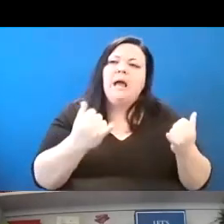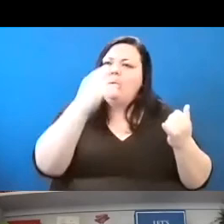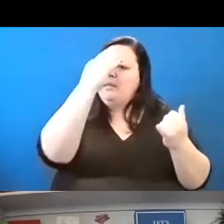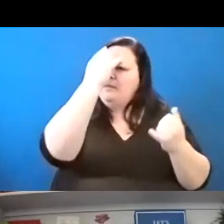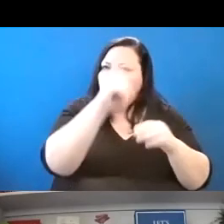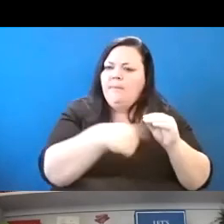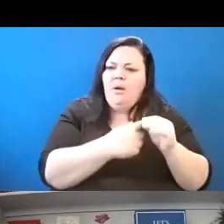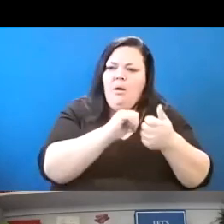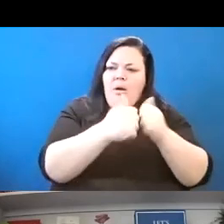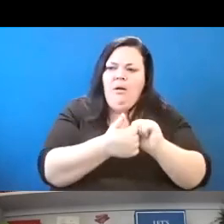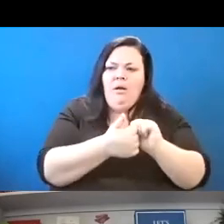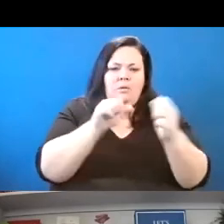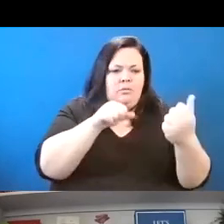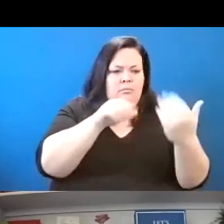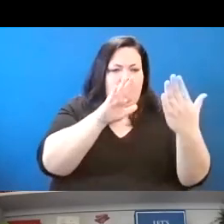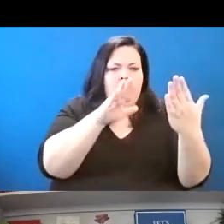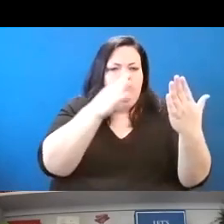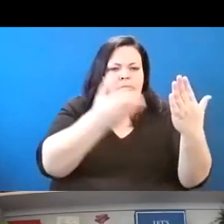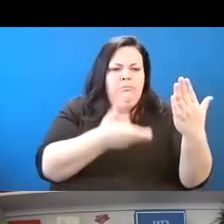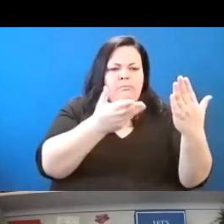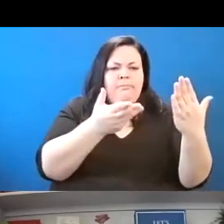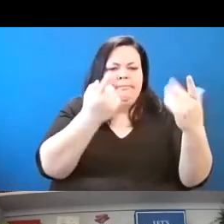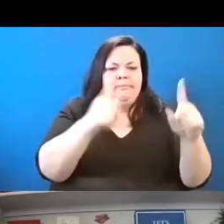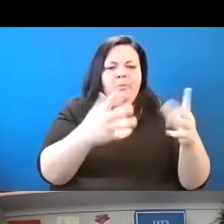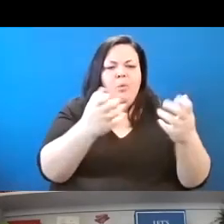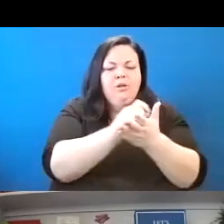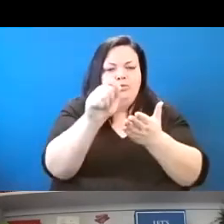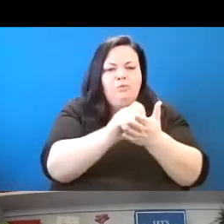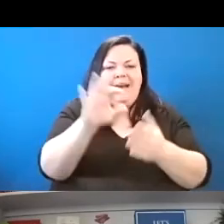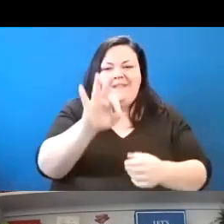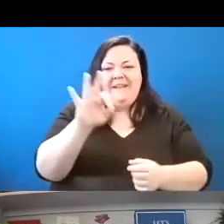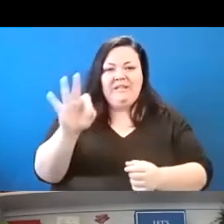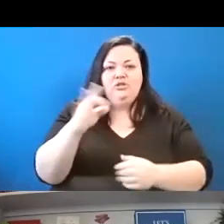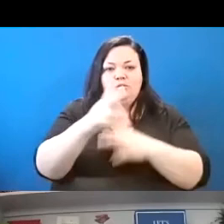approach this if we want to write a fan fiction version that's when we start